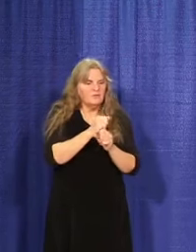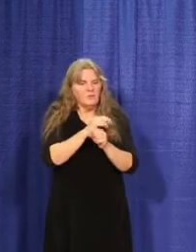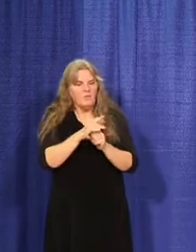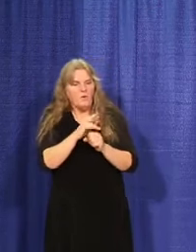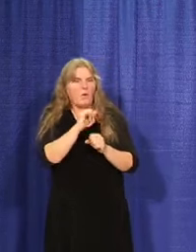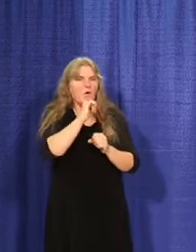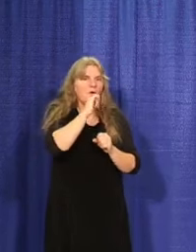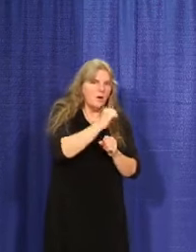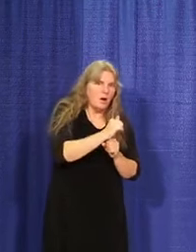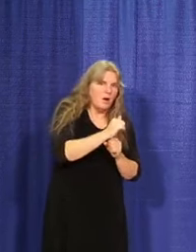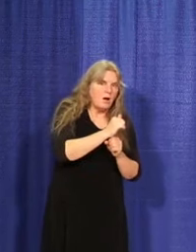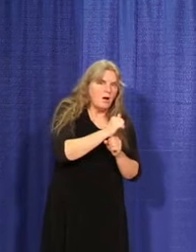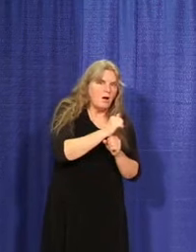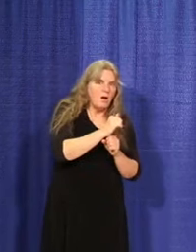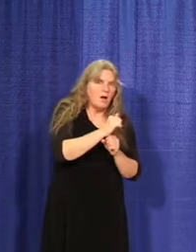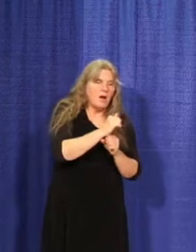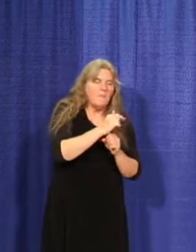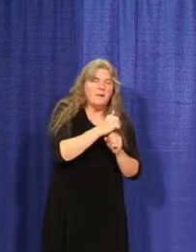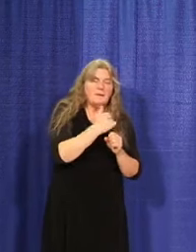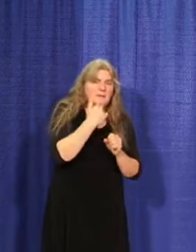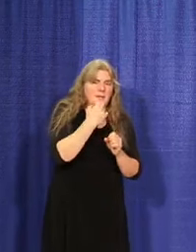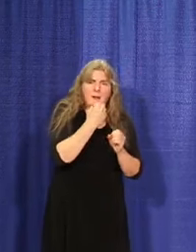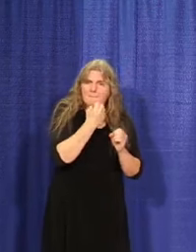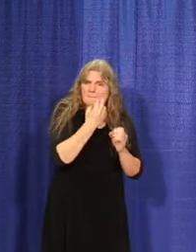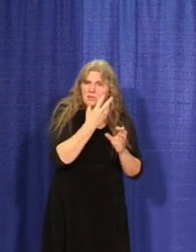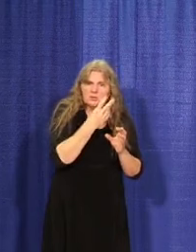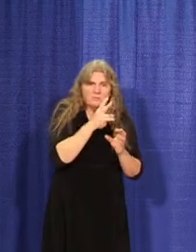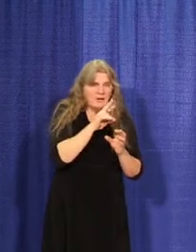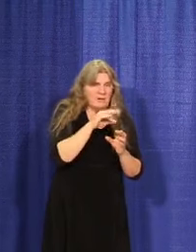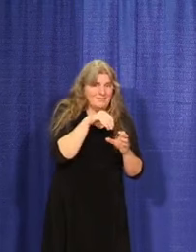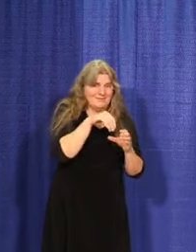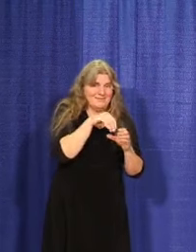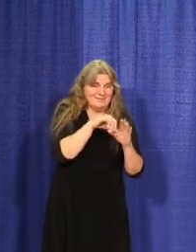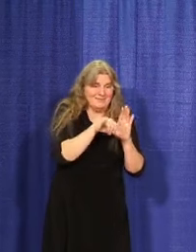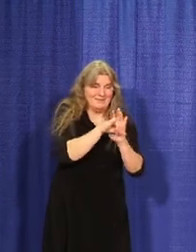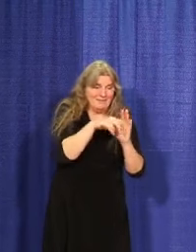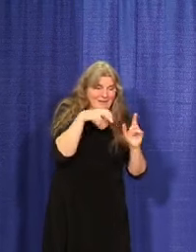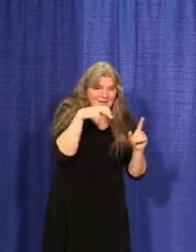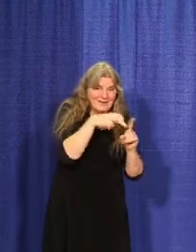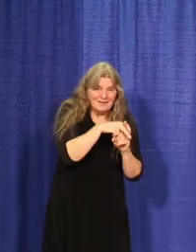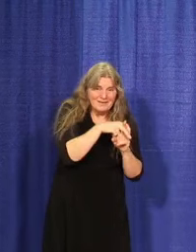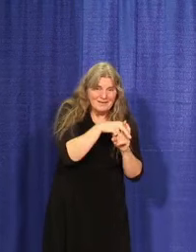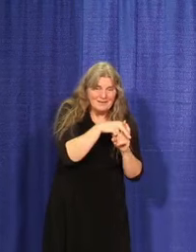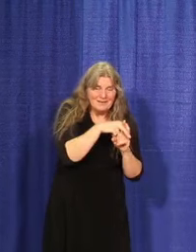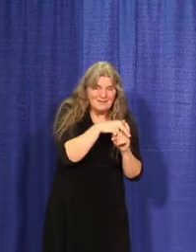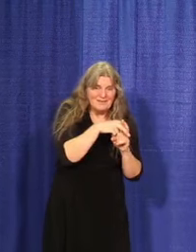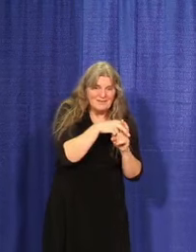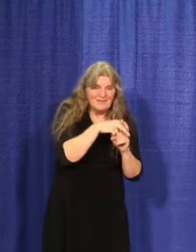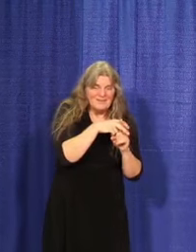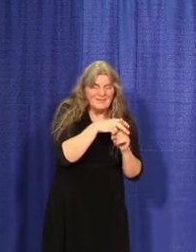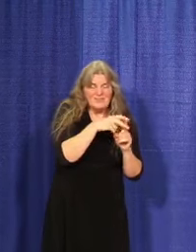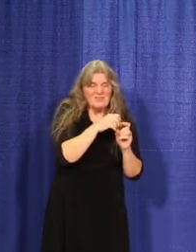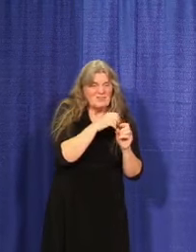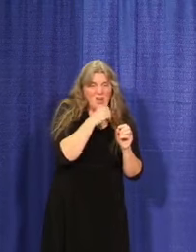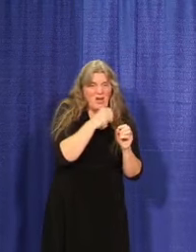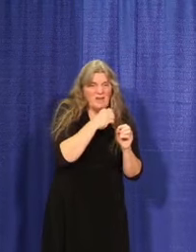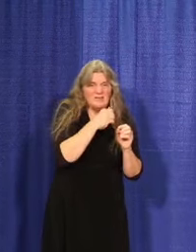clearly so low in amount that there is no way it can become infectious so then it just becomes a matter of curiosity or